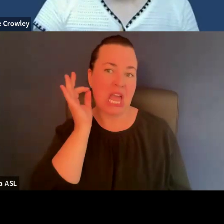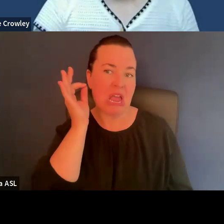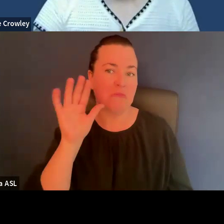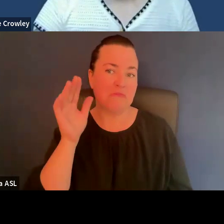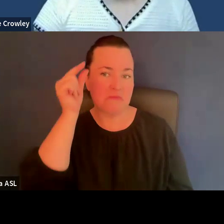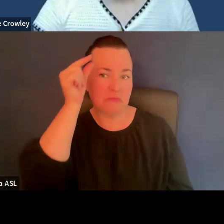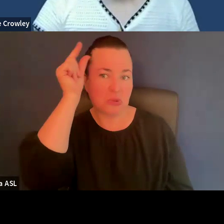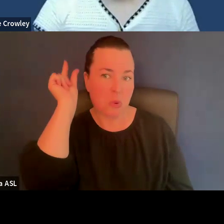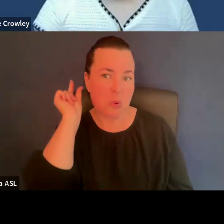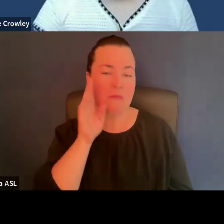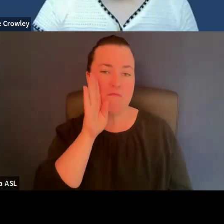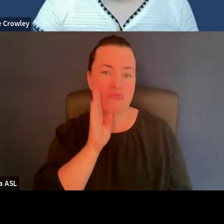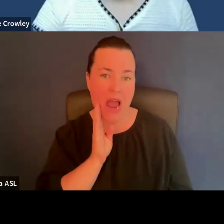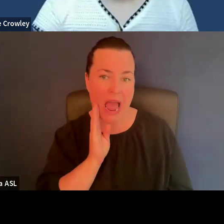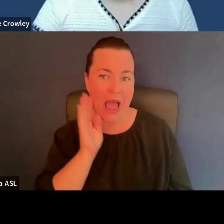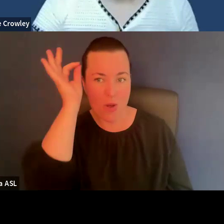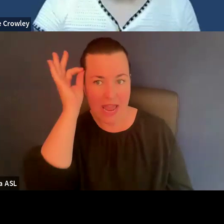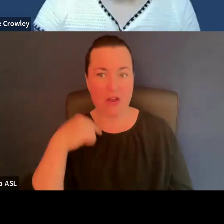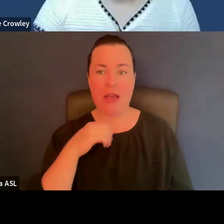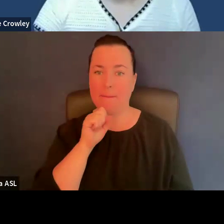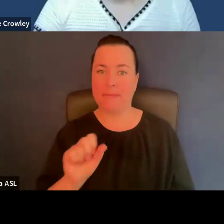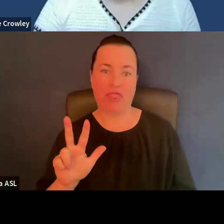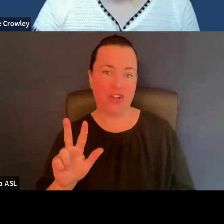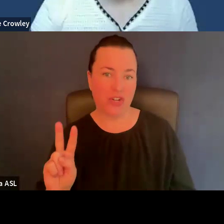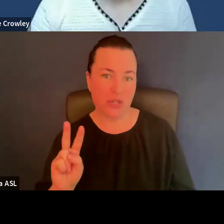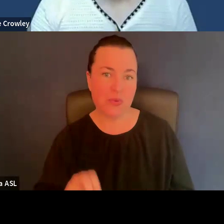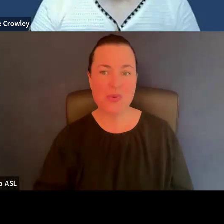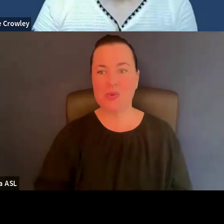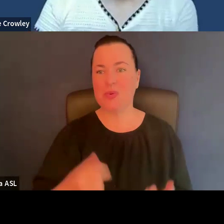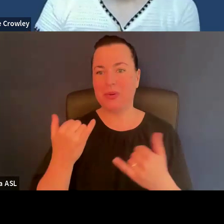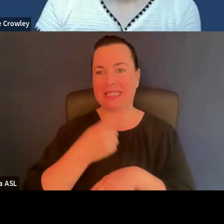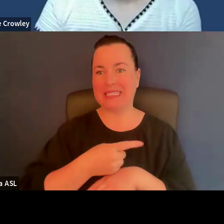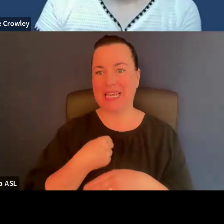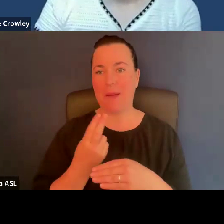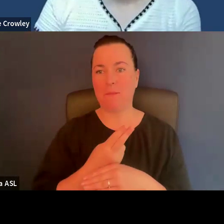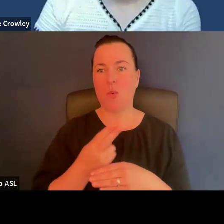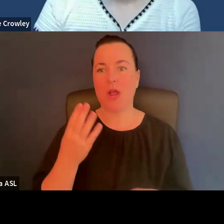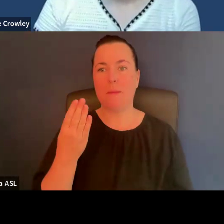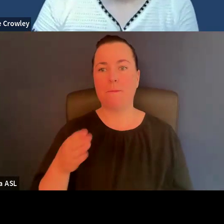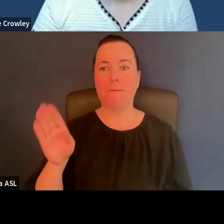I'm 32. Today I am wearing a blue collared polo shirt.